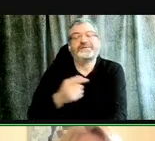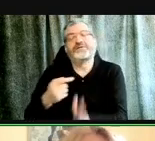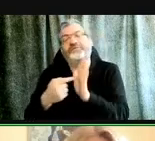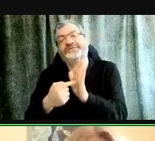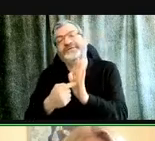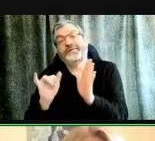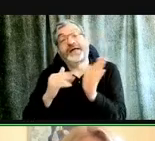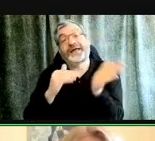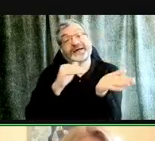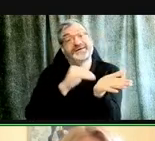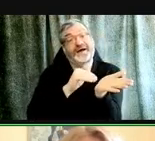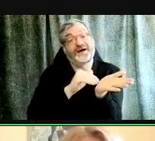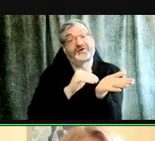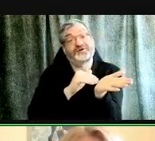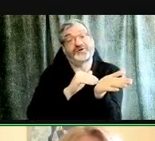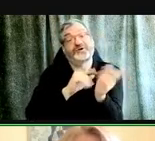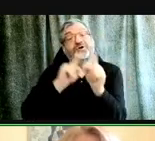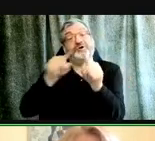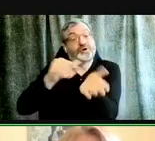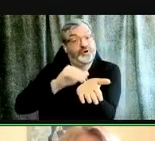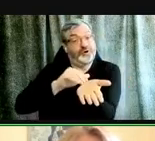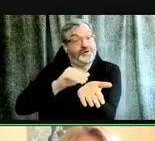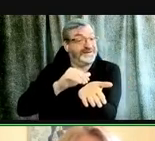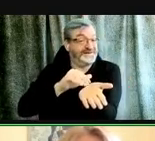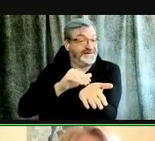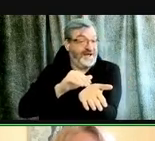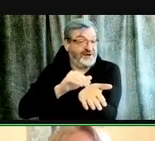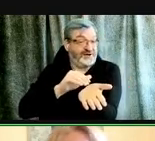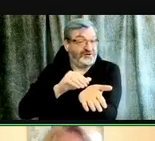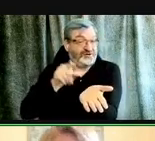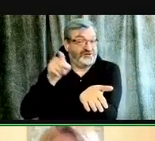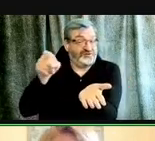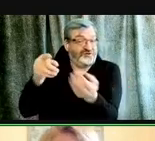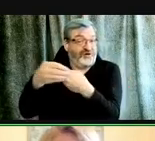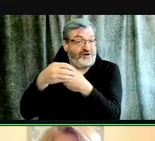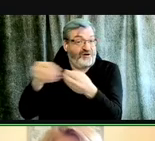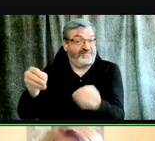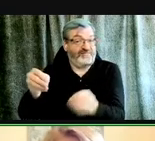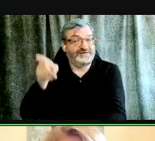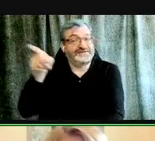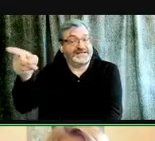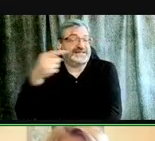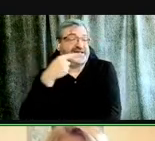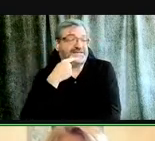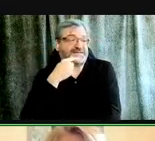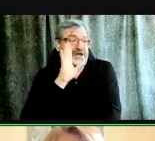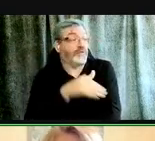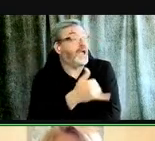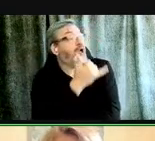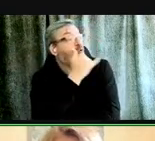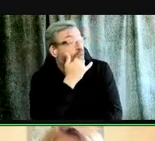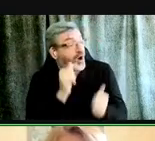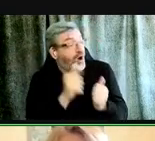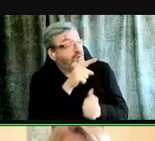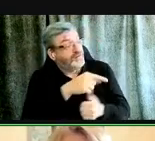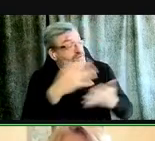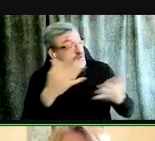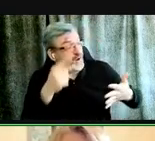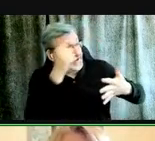you go to a physician's office and they tell you, here is what is wrong with you. And here's how we'll fix it.